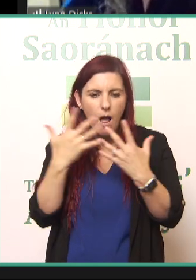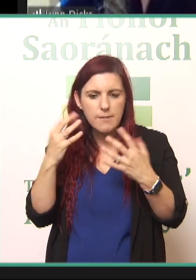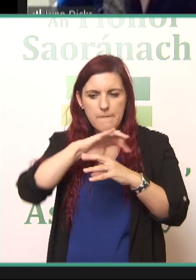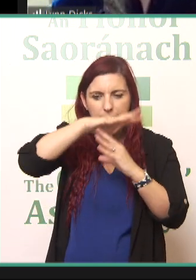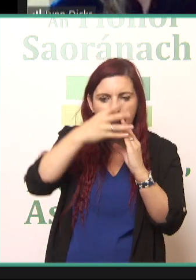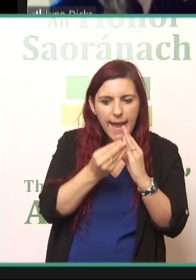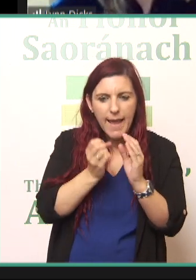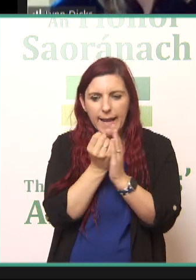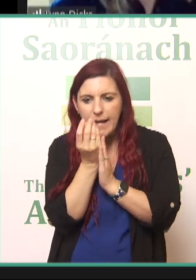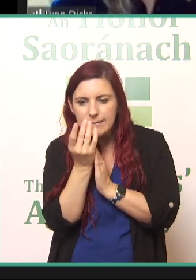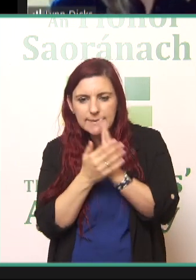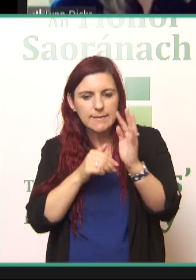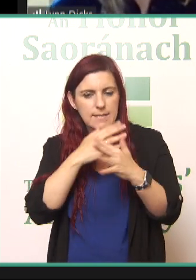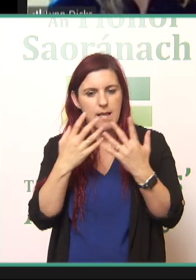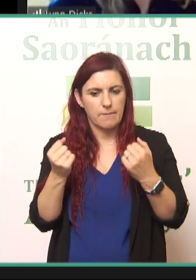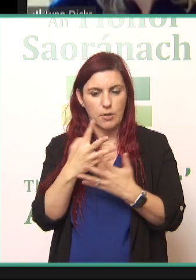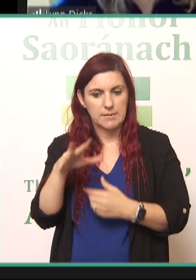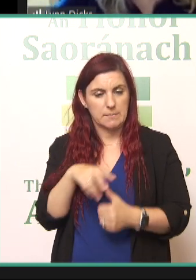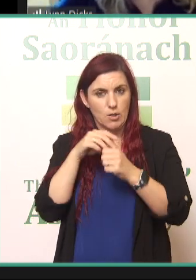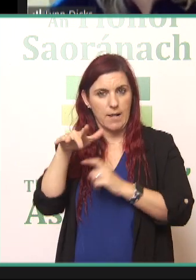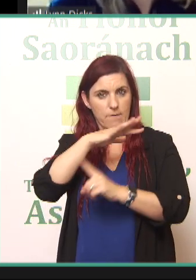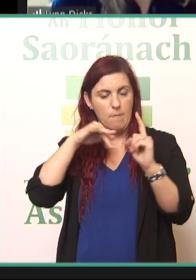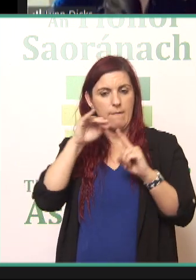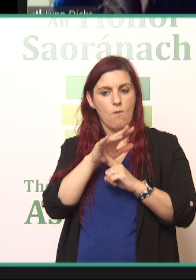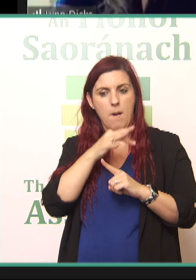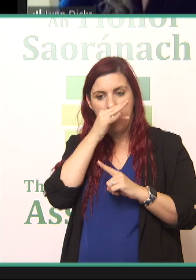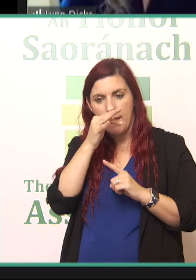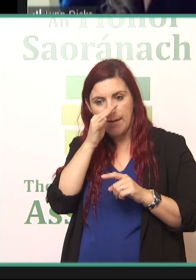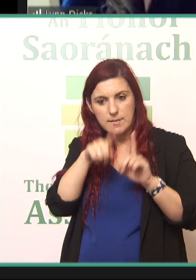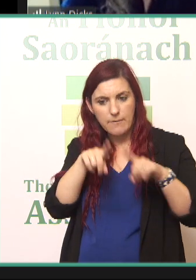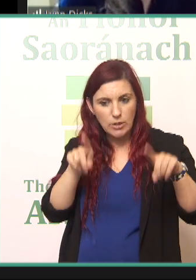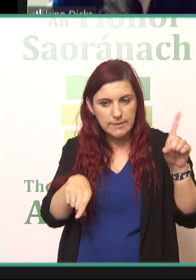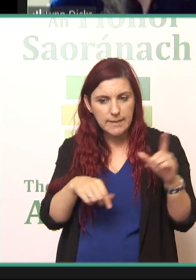environment from it for its plant diversity it's absolutely full of plants that are found nowhere